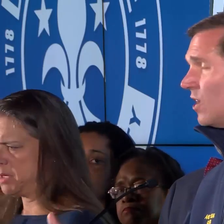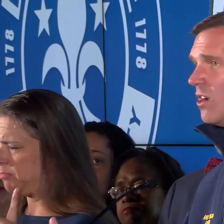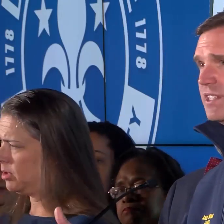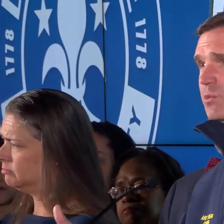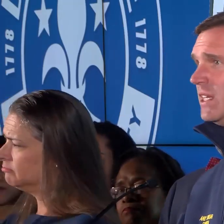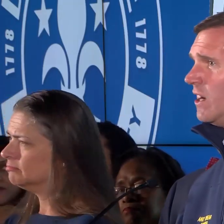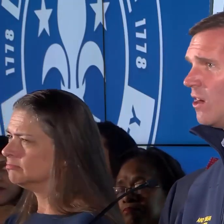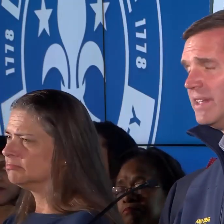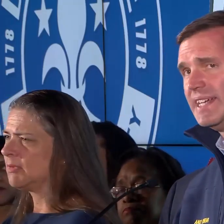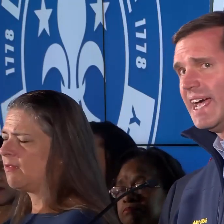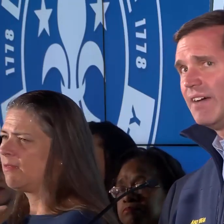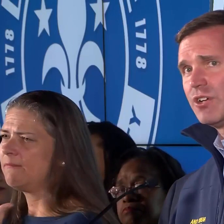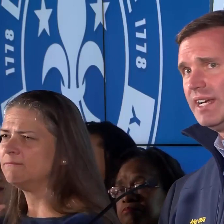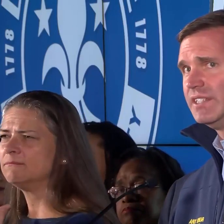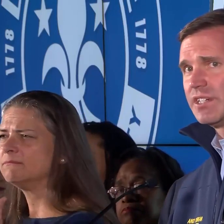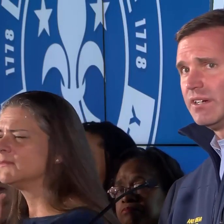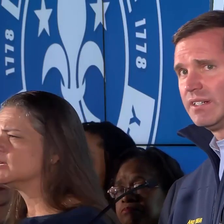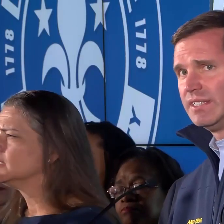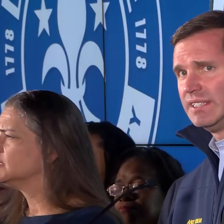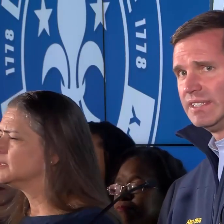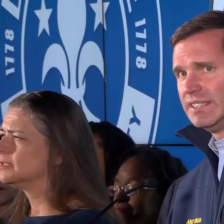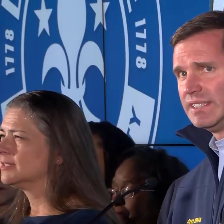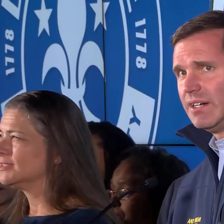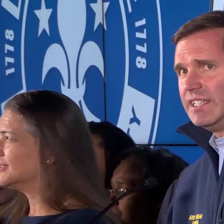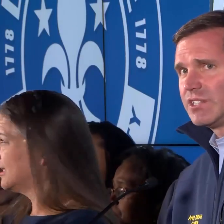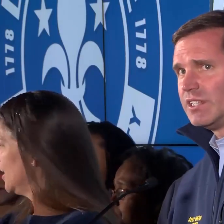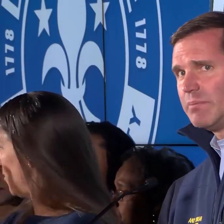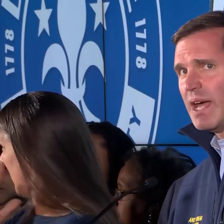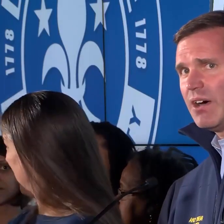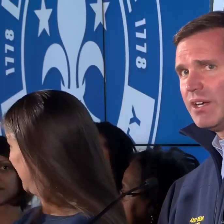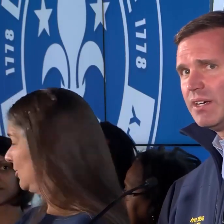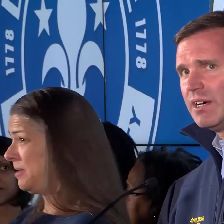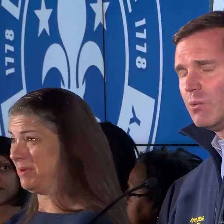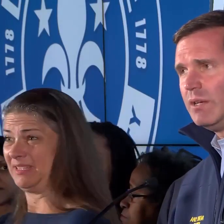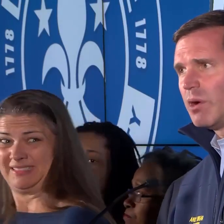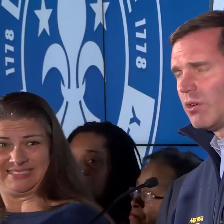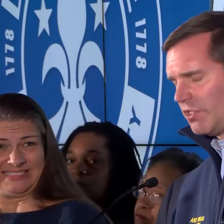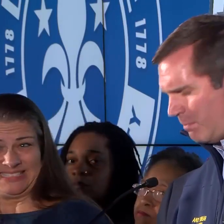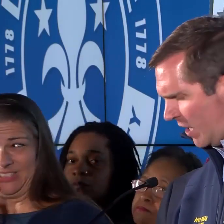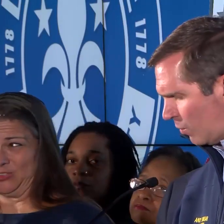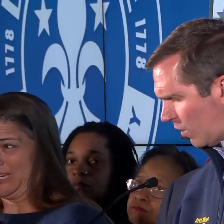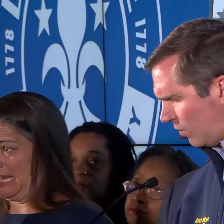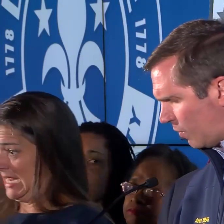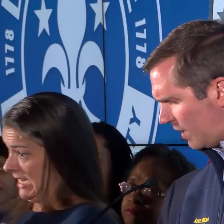is hard it's really hard the day after Easter Now Easter is about a rebirth a better world one